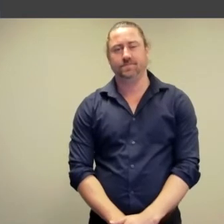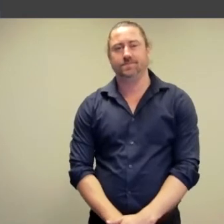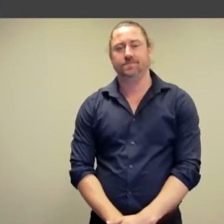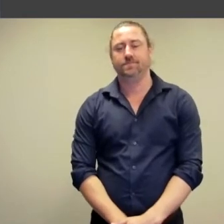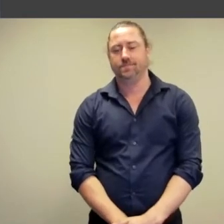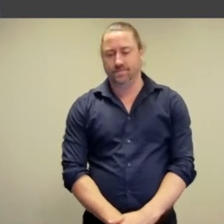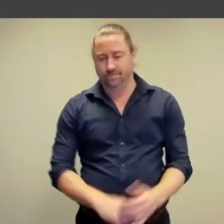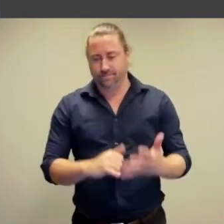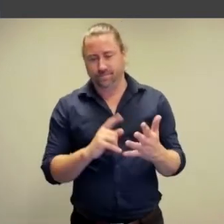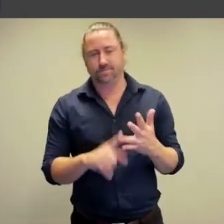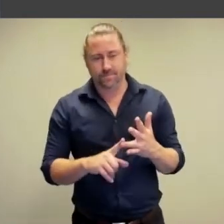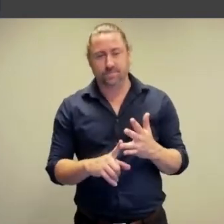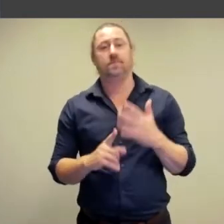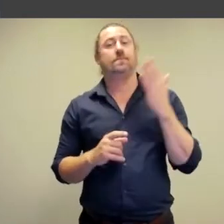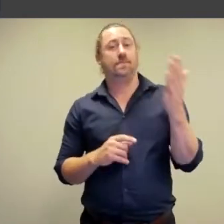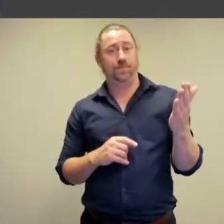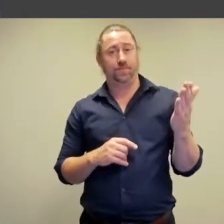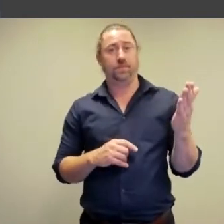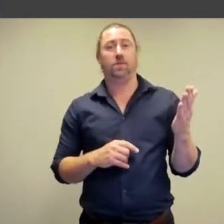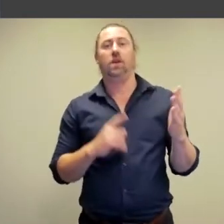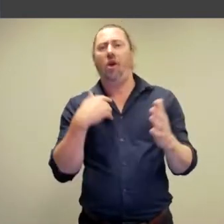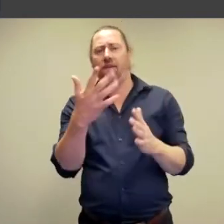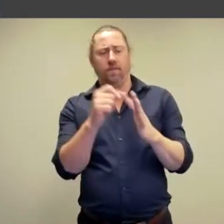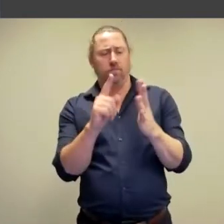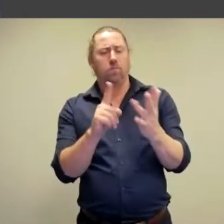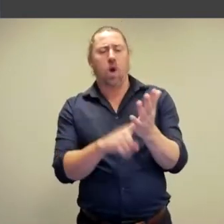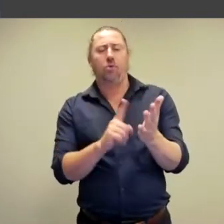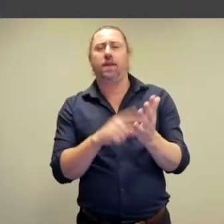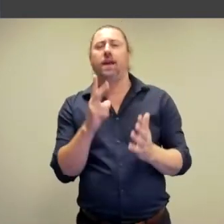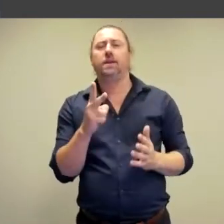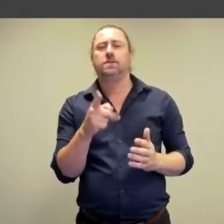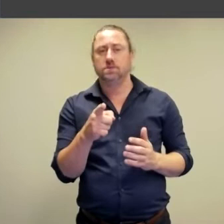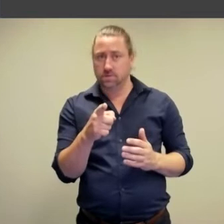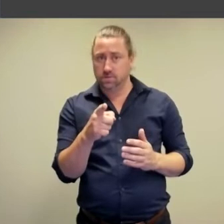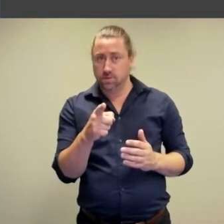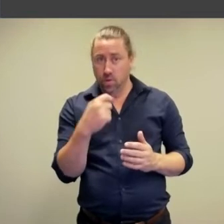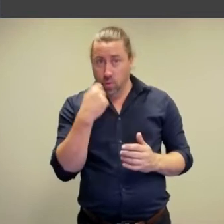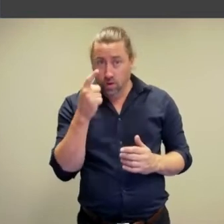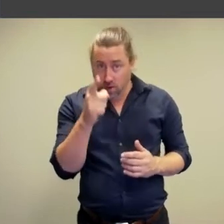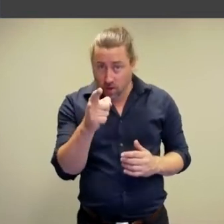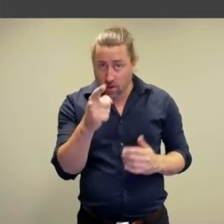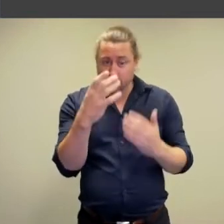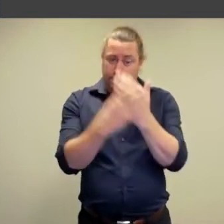So let's launch our next poll,